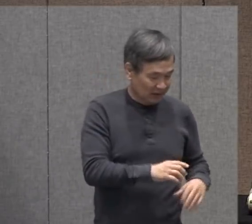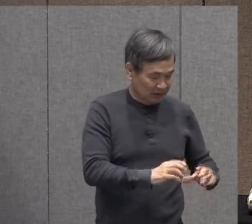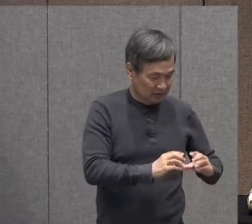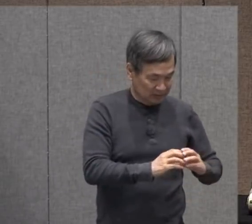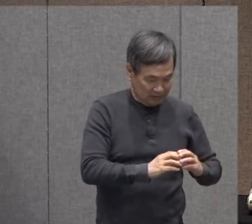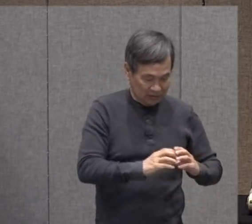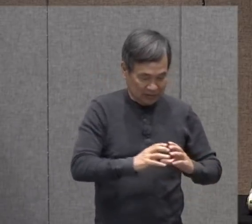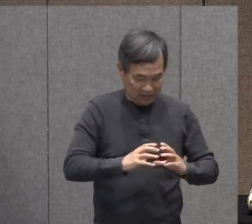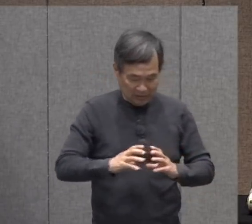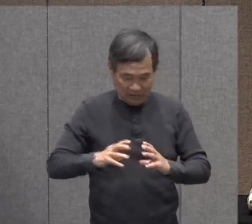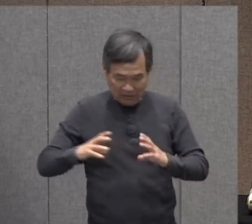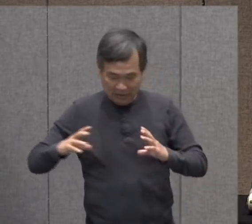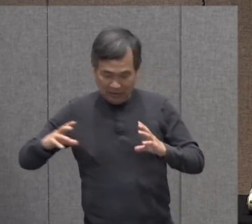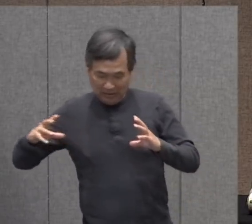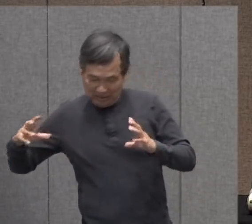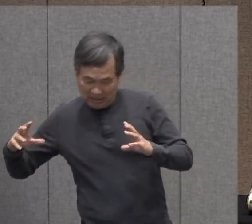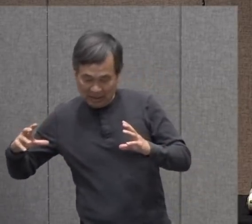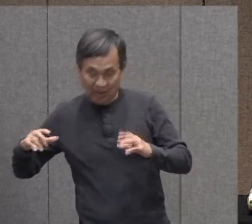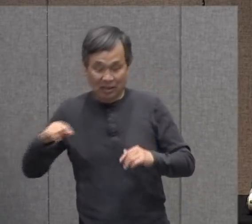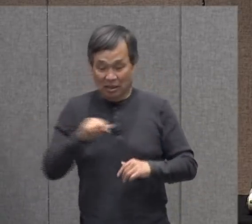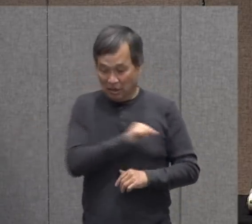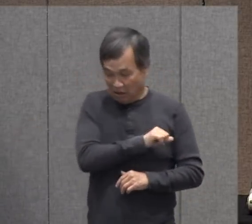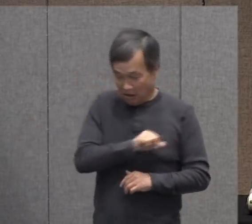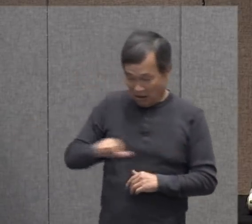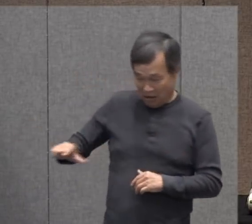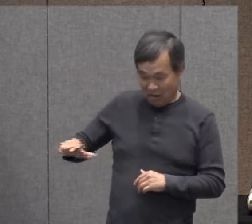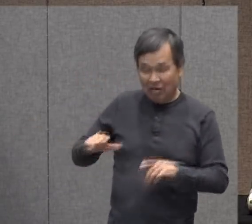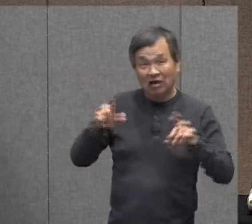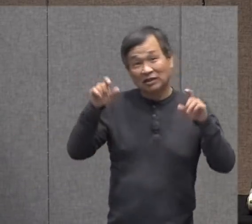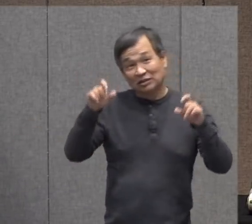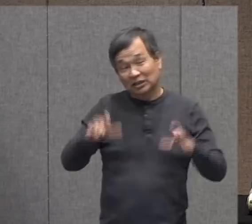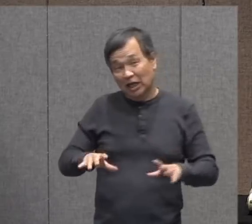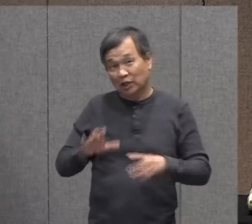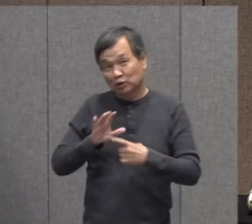Will they all have the same result when it comes to speed and energy.